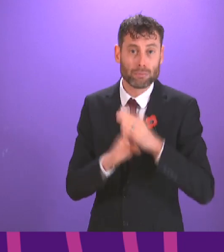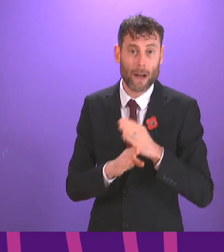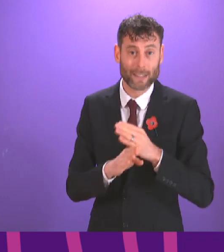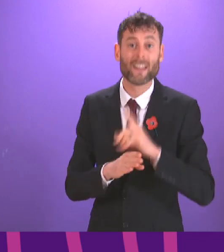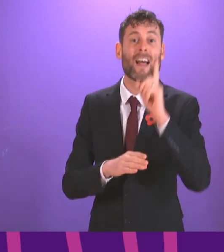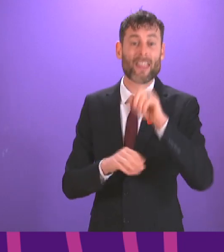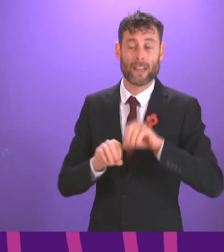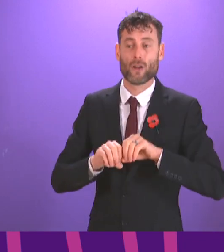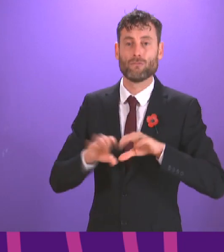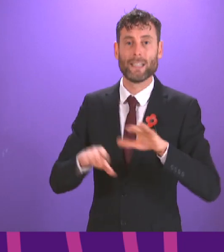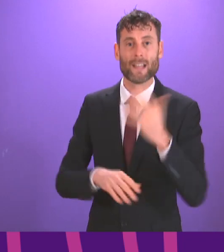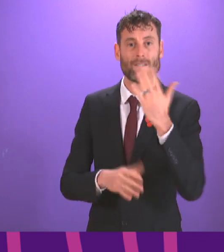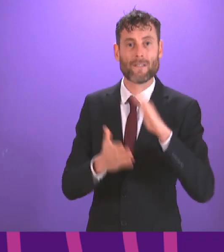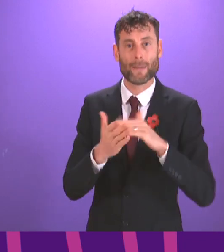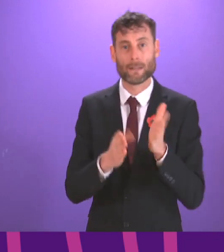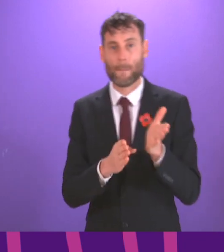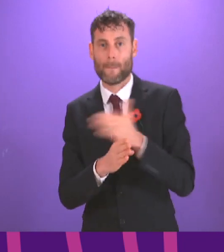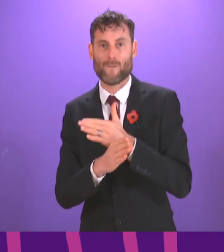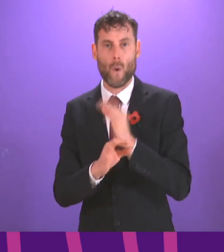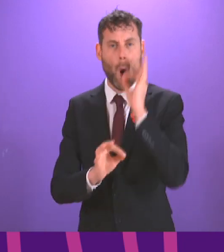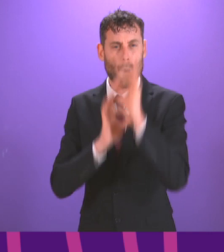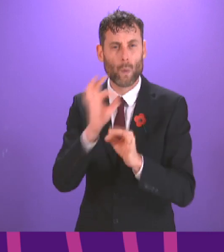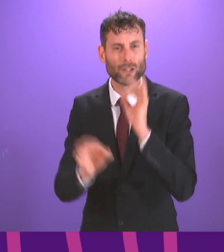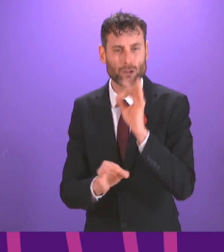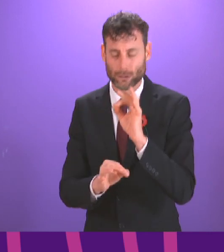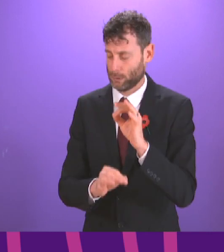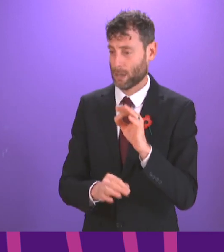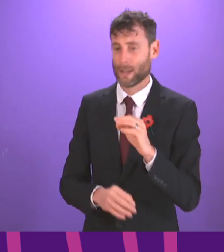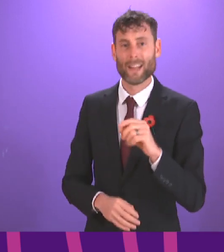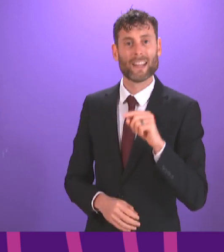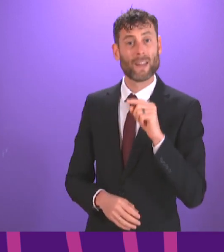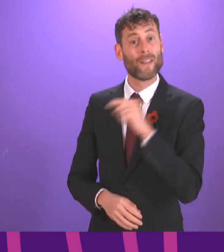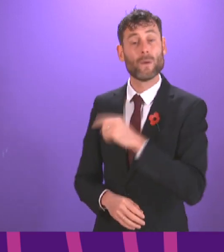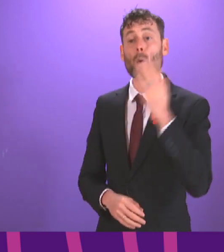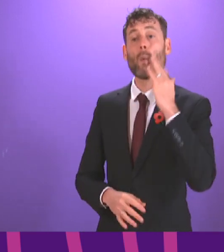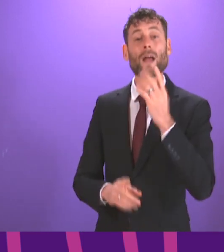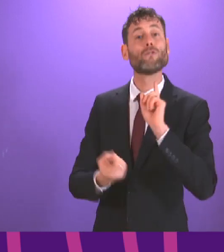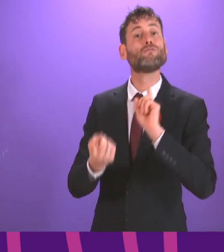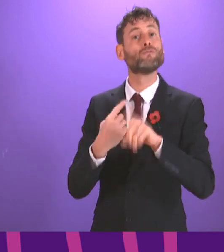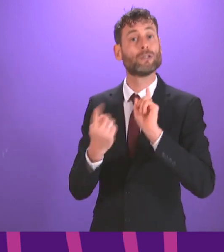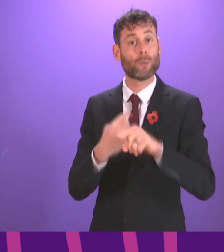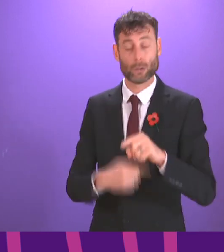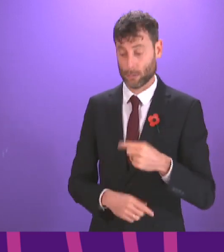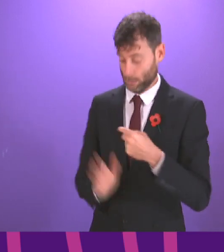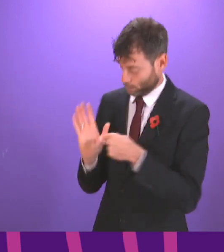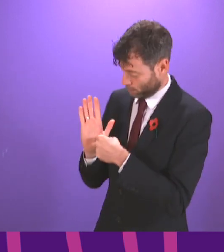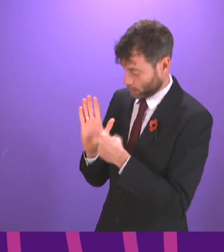a press release that did not even to bother to mention known Covid-positive patients being sent to care homes in the first place.